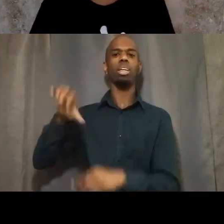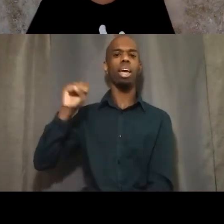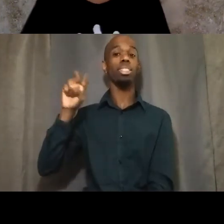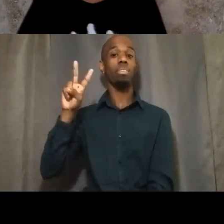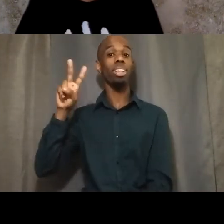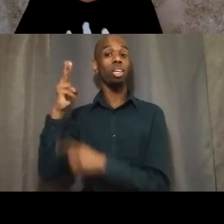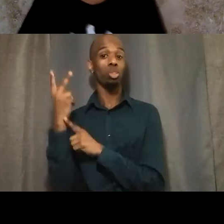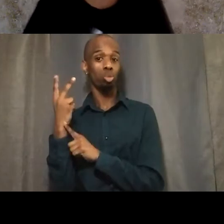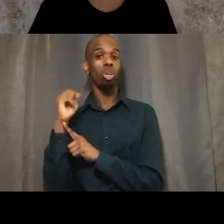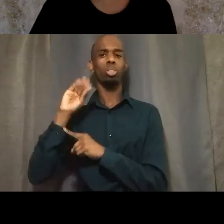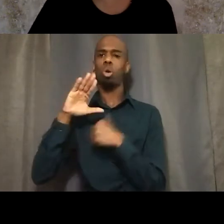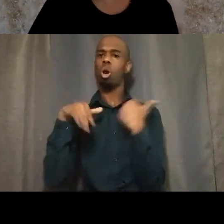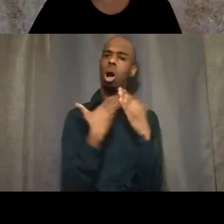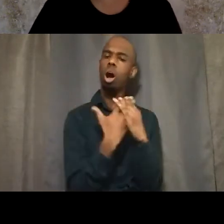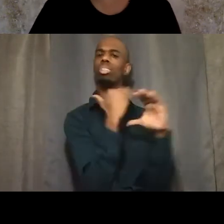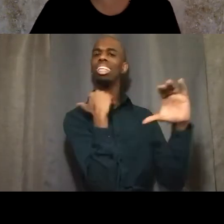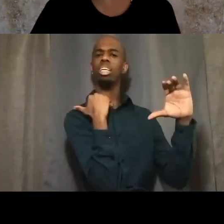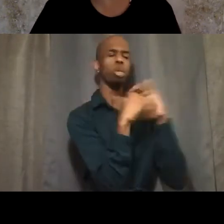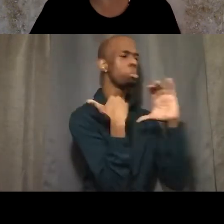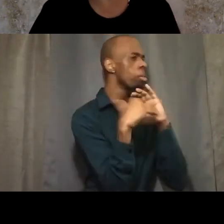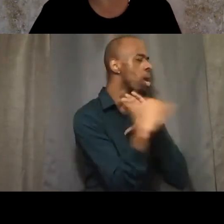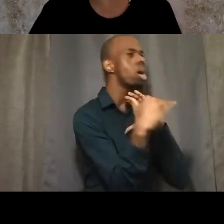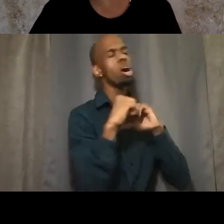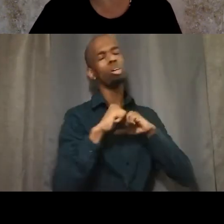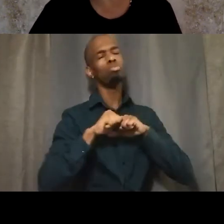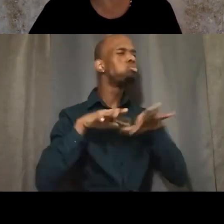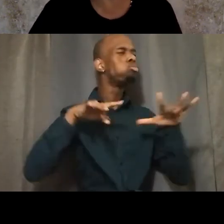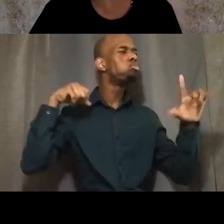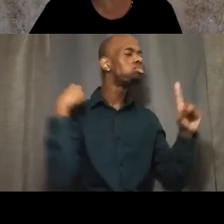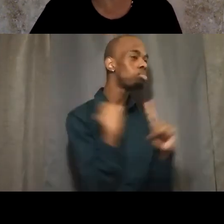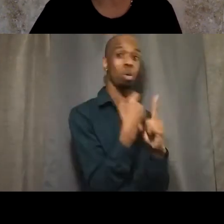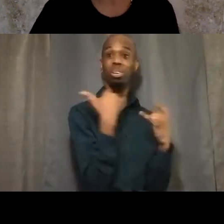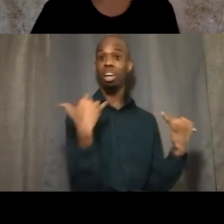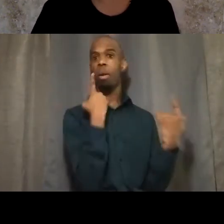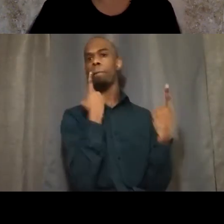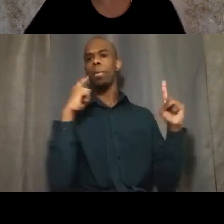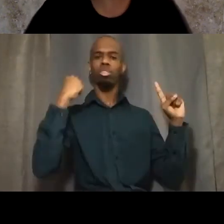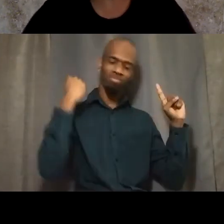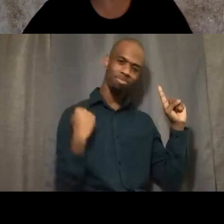And so it's now passed the Senate. Now we got to do the exact same thing on the assembly side but we're confident